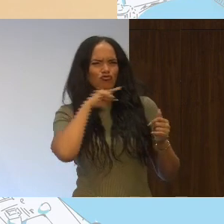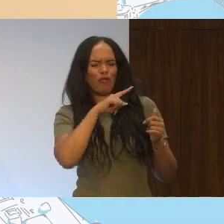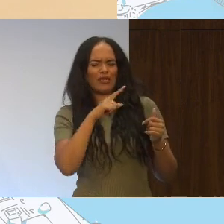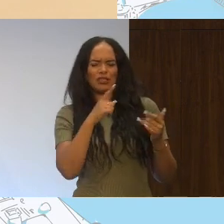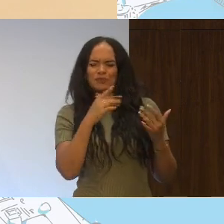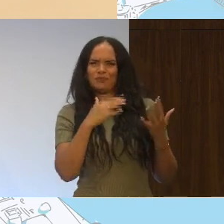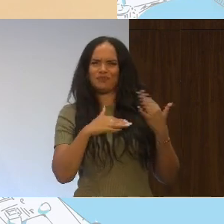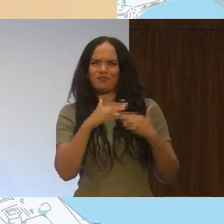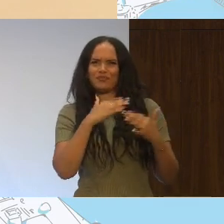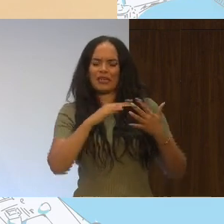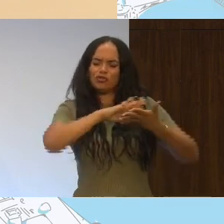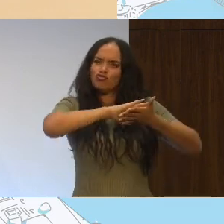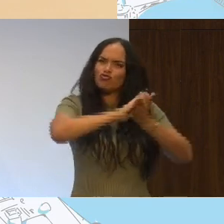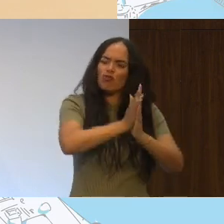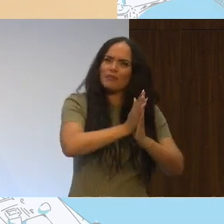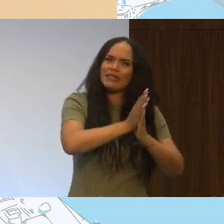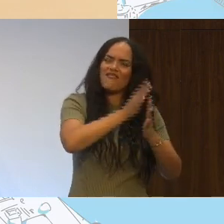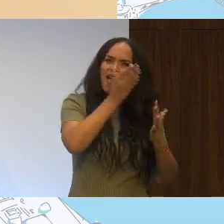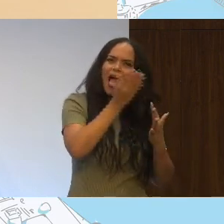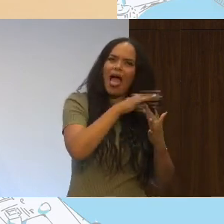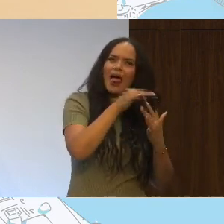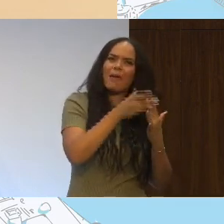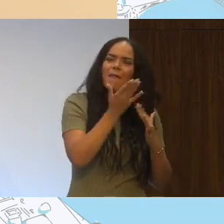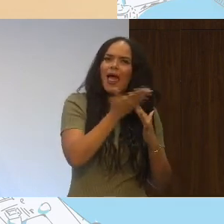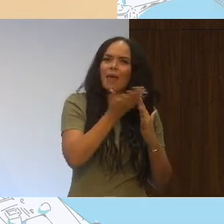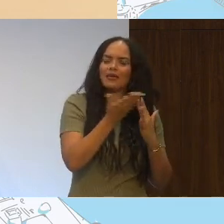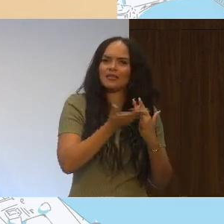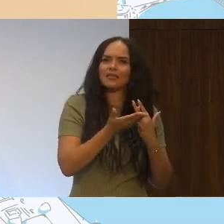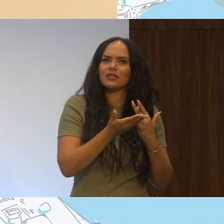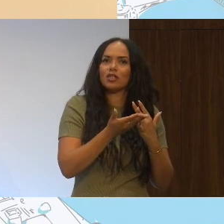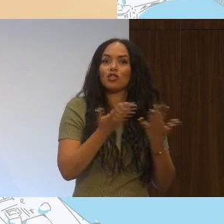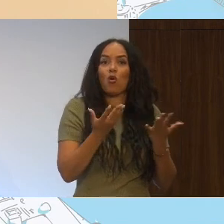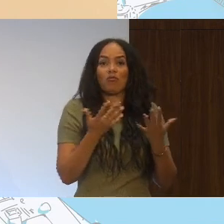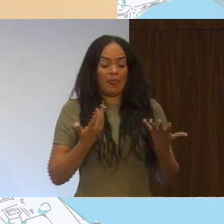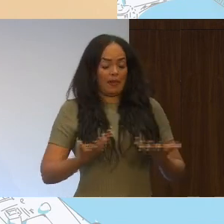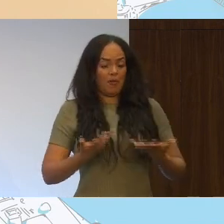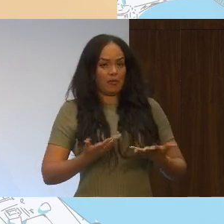very disruptive thing. So at the moment, as Dr Wheatley said, if you take more than ten days